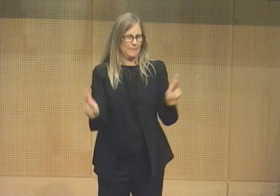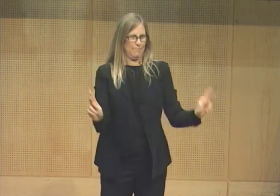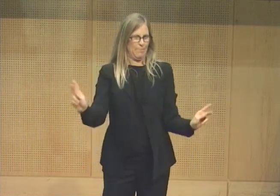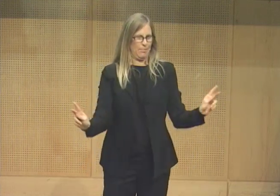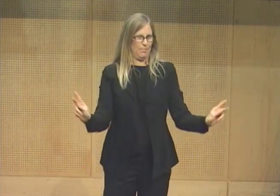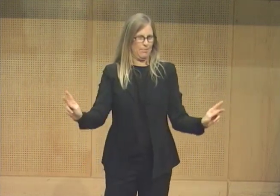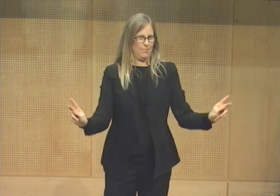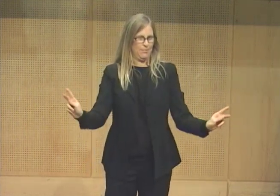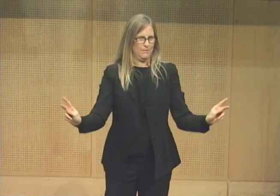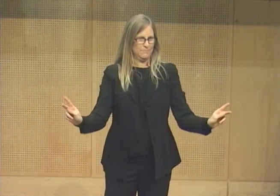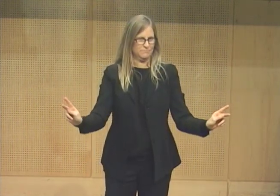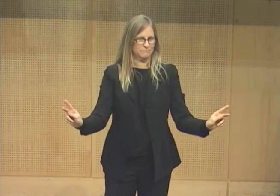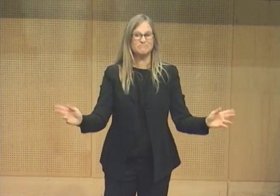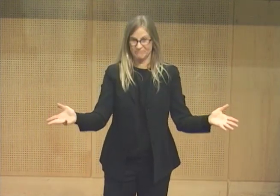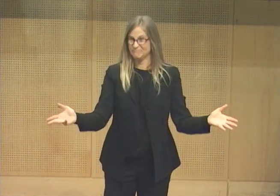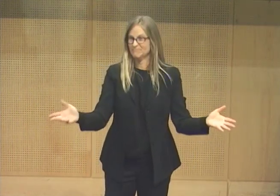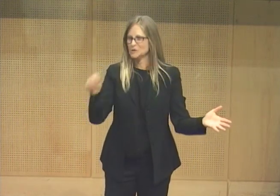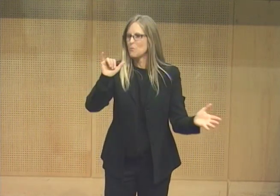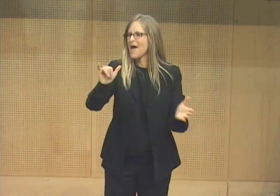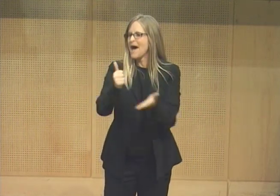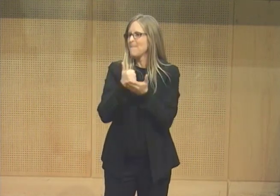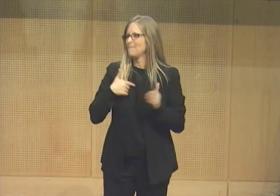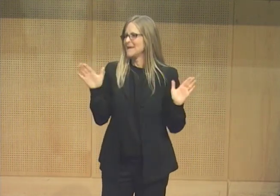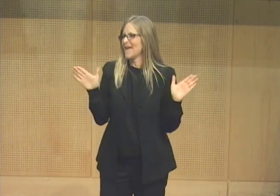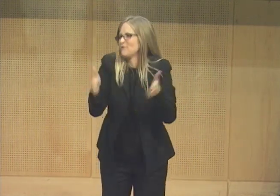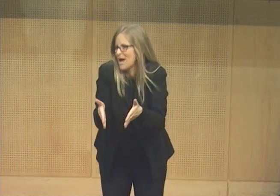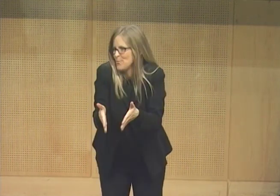not about the issue of CIs here.